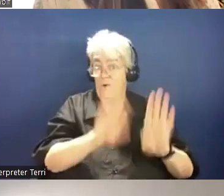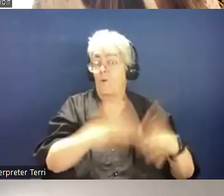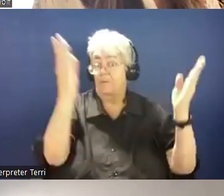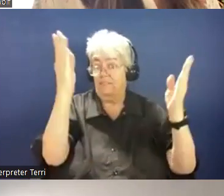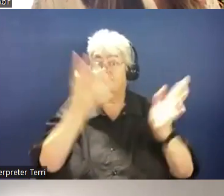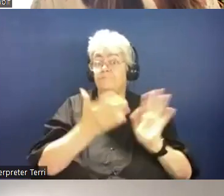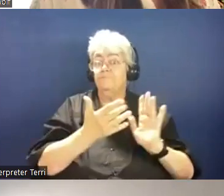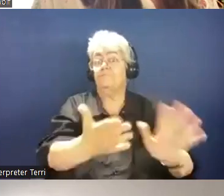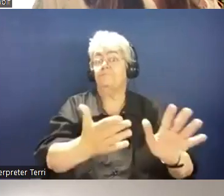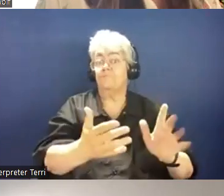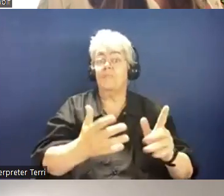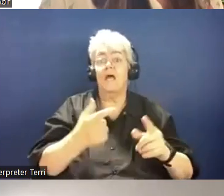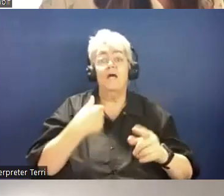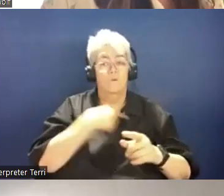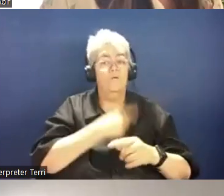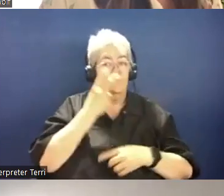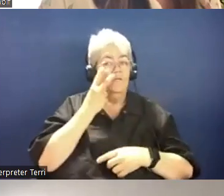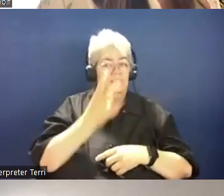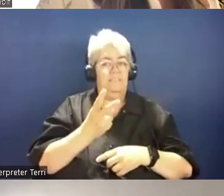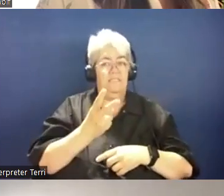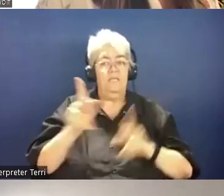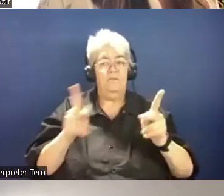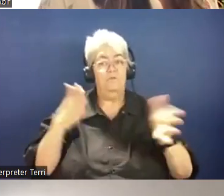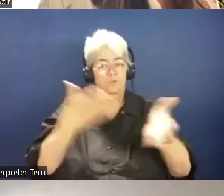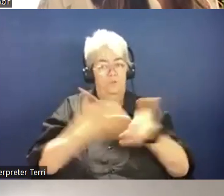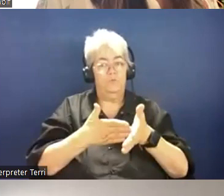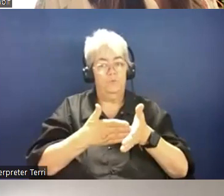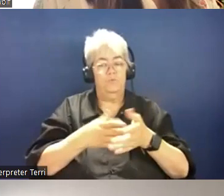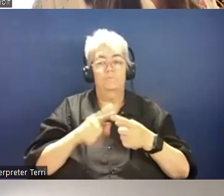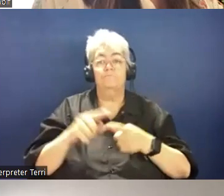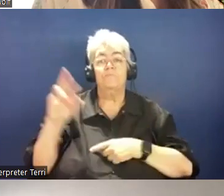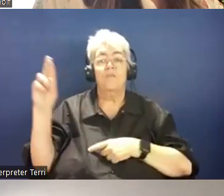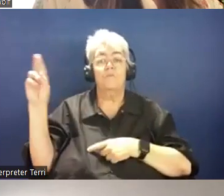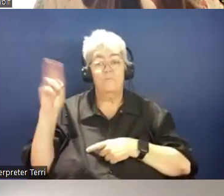And we will start seeing court challenges. The Republicans, while they did fight this